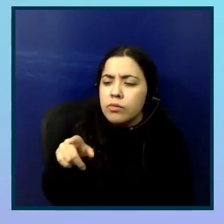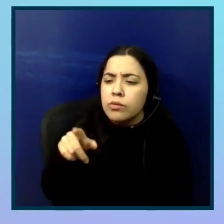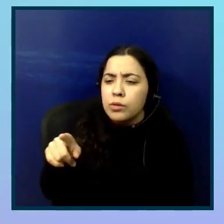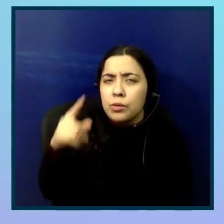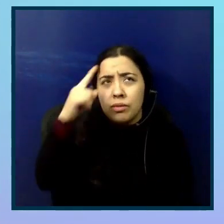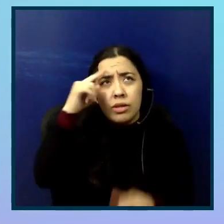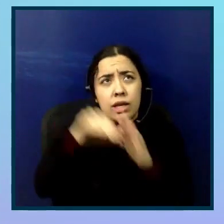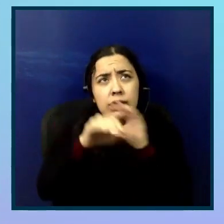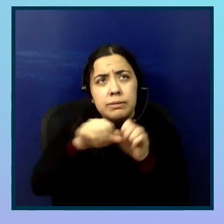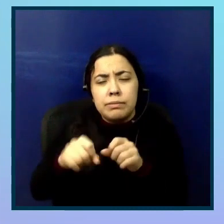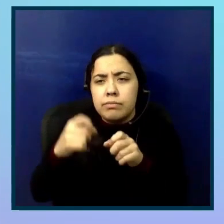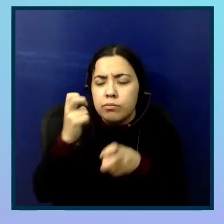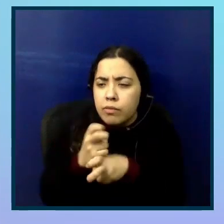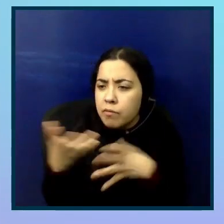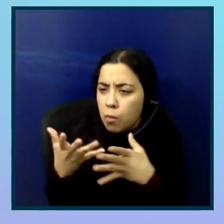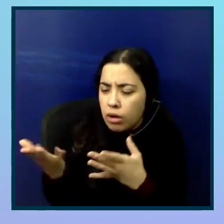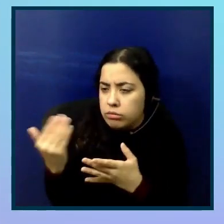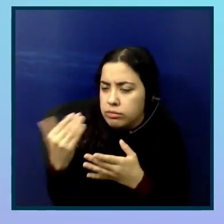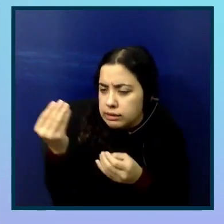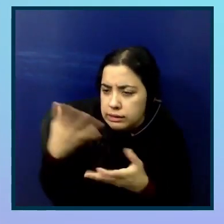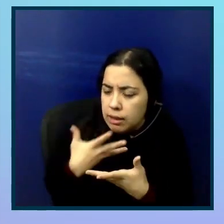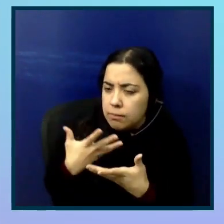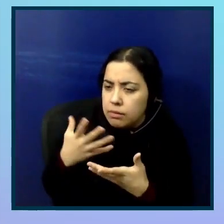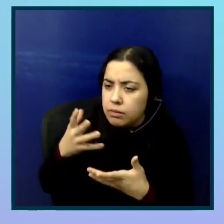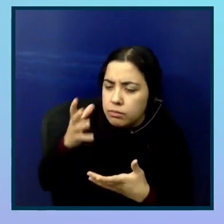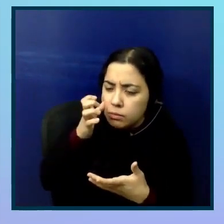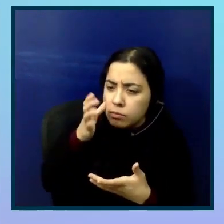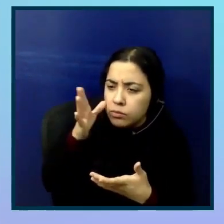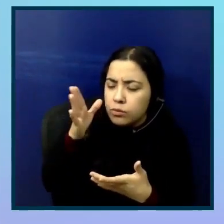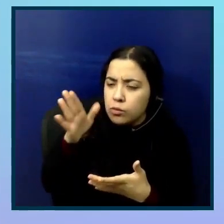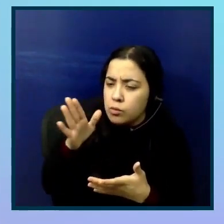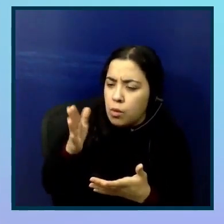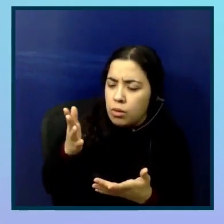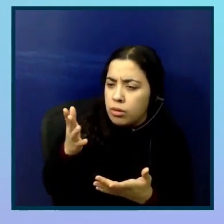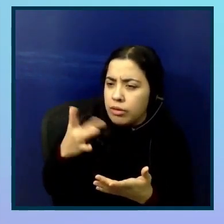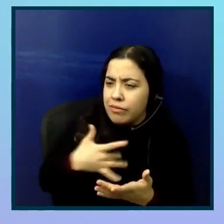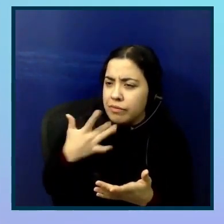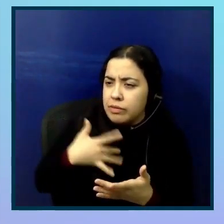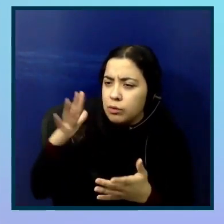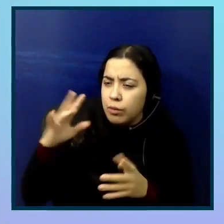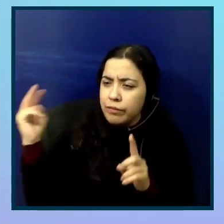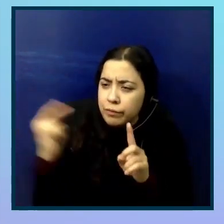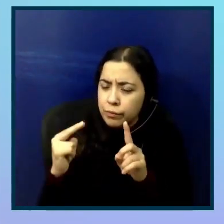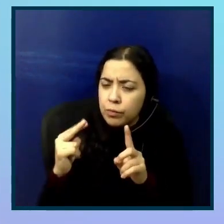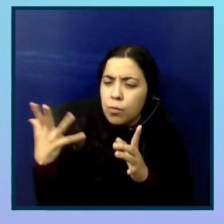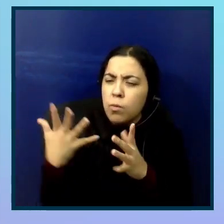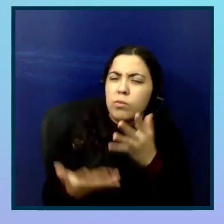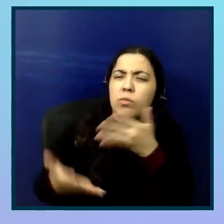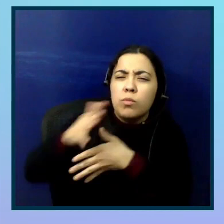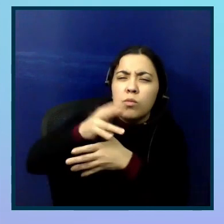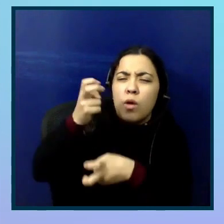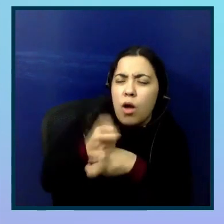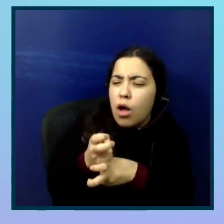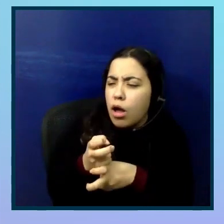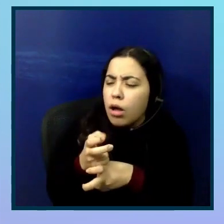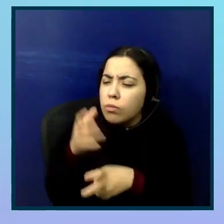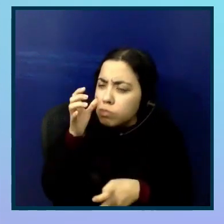What is it that you find hard to prioritize? And so taking that information, taking that feedback was really helpful